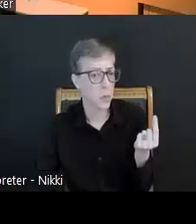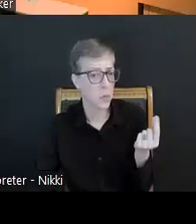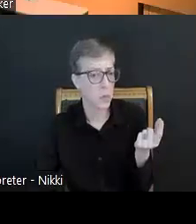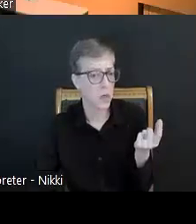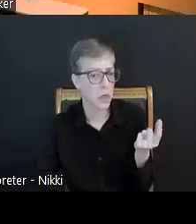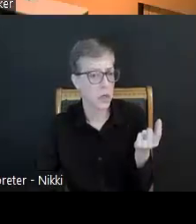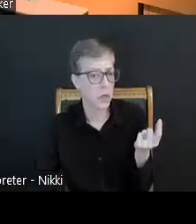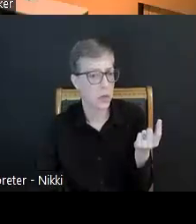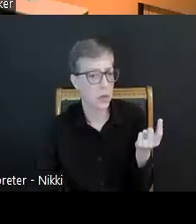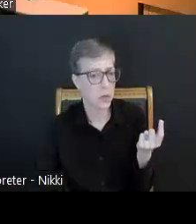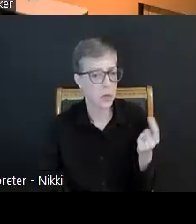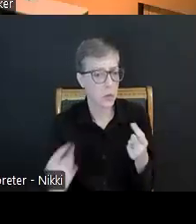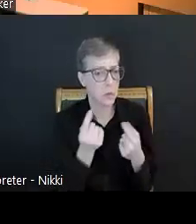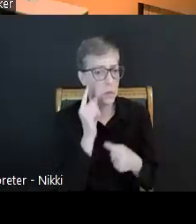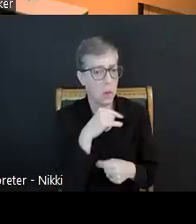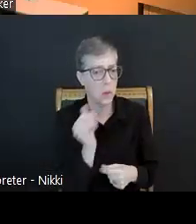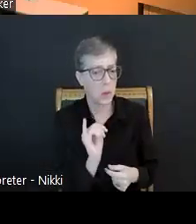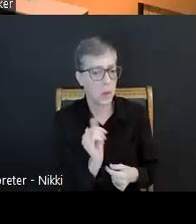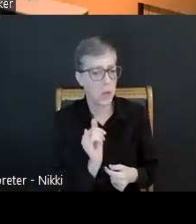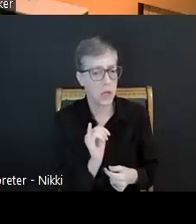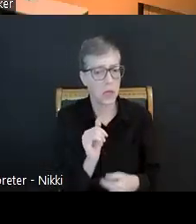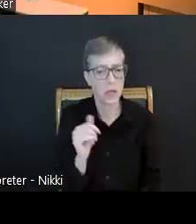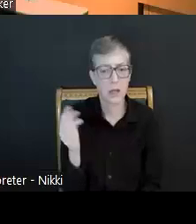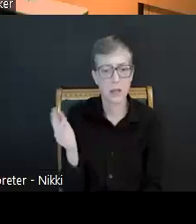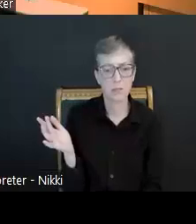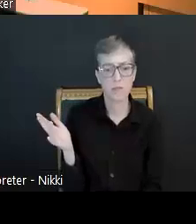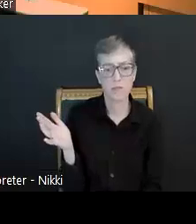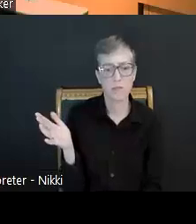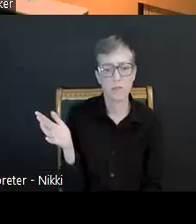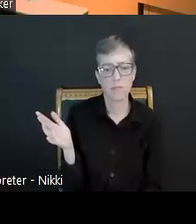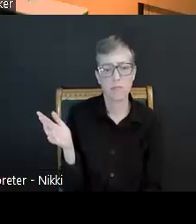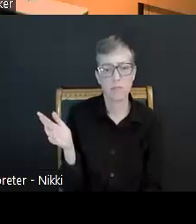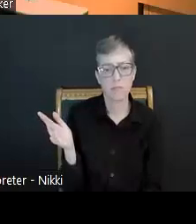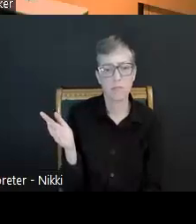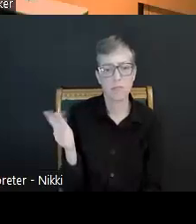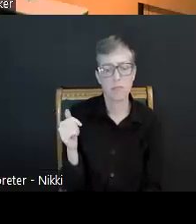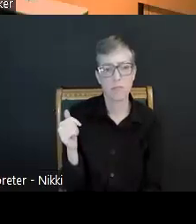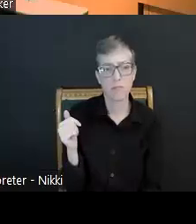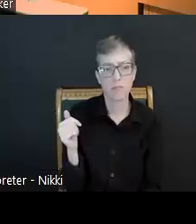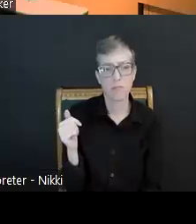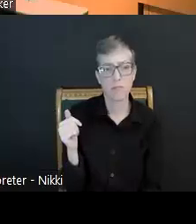think it's usually patient driven potentially like if a patient's interested in medication